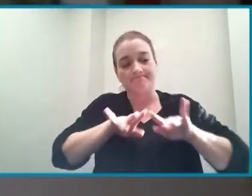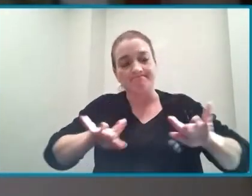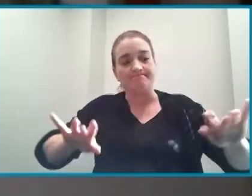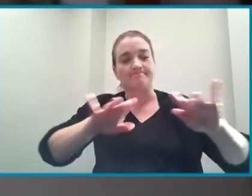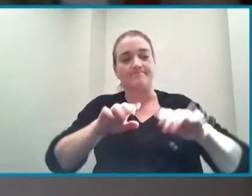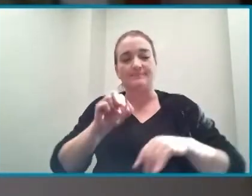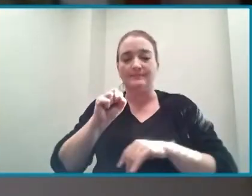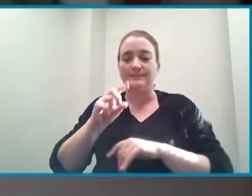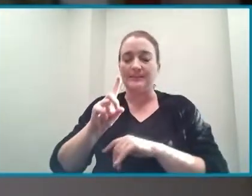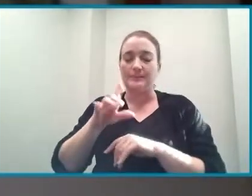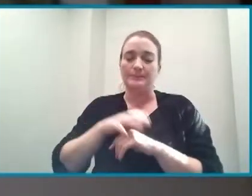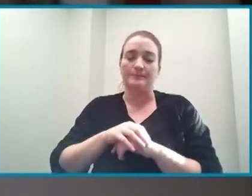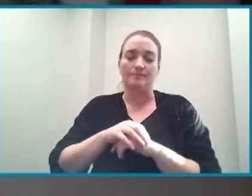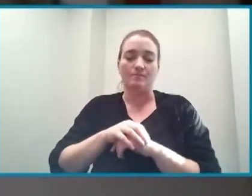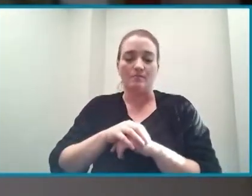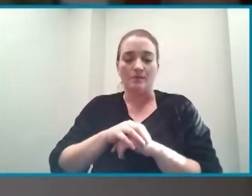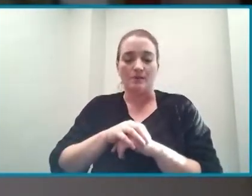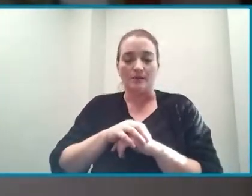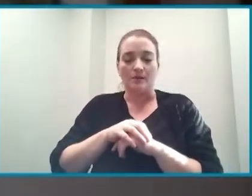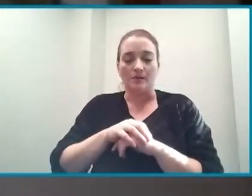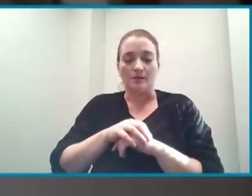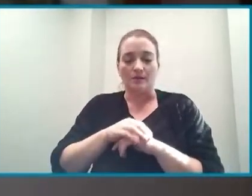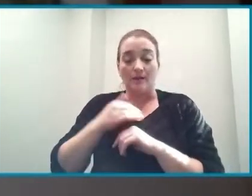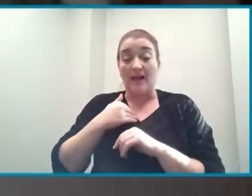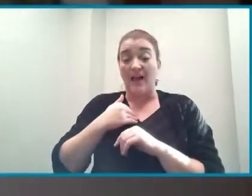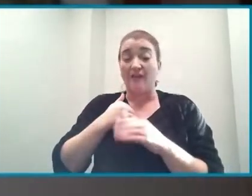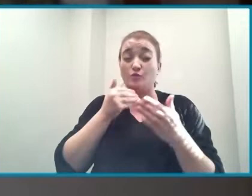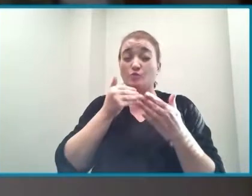we have almost 50 partners across San Diego,